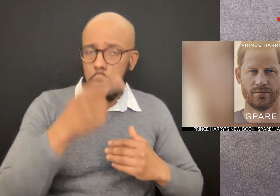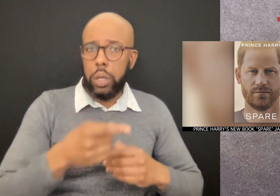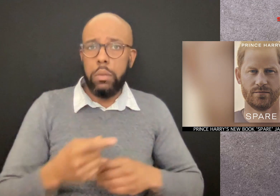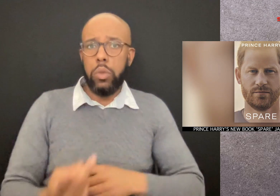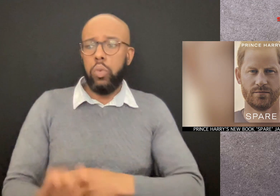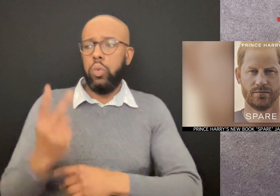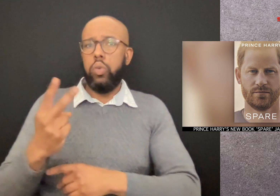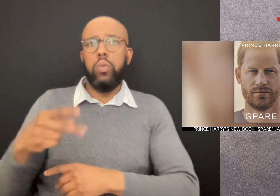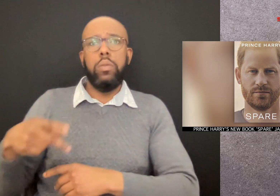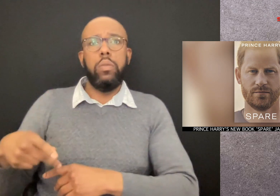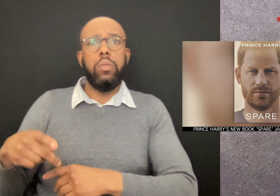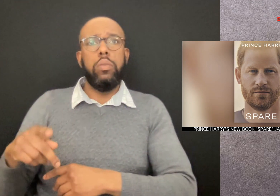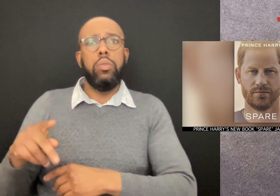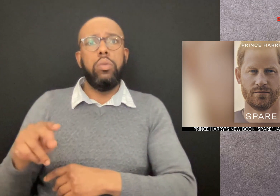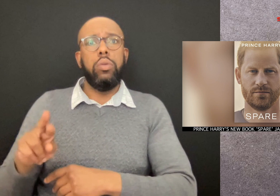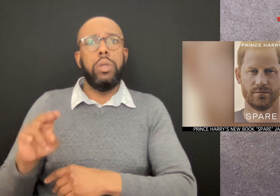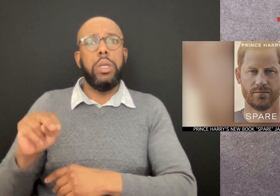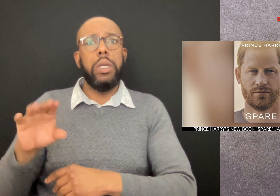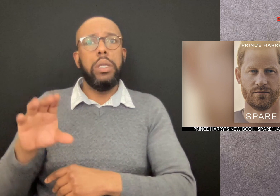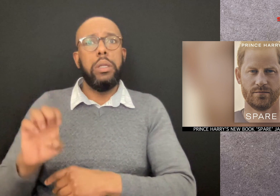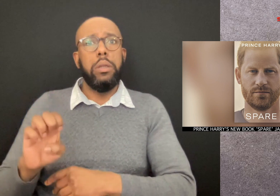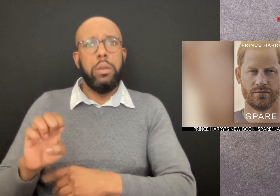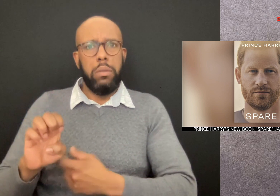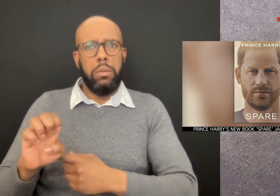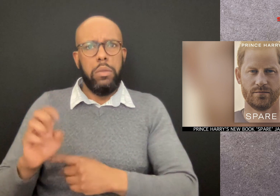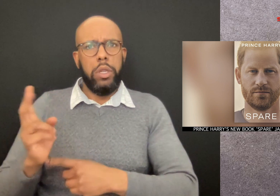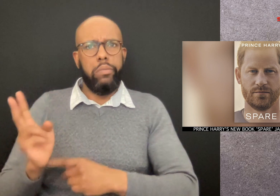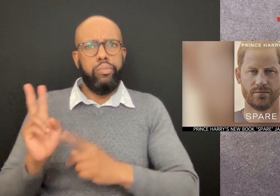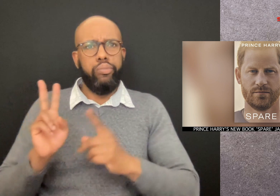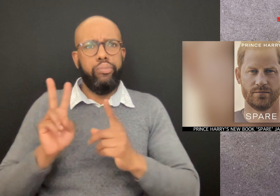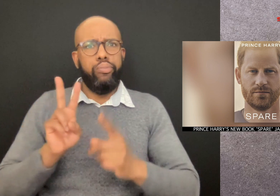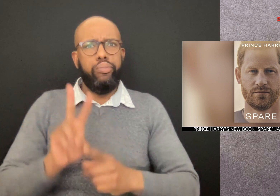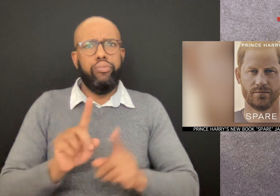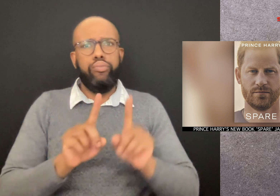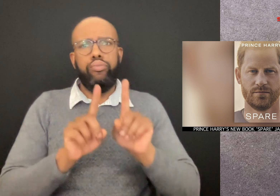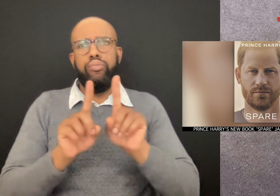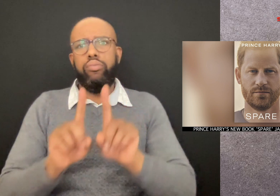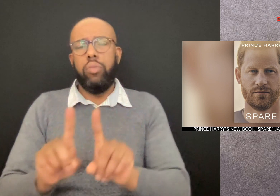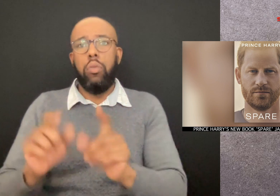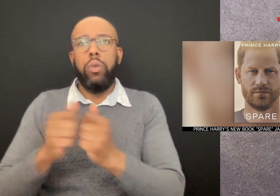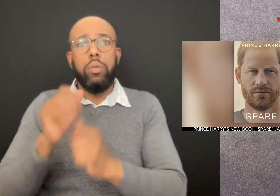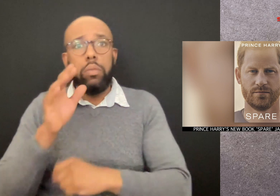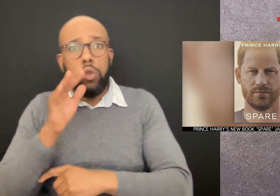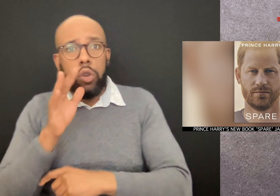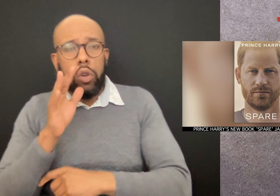walking behind their mother's coffin as the world watch and sorrow and horror